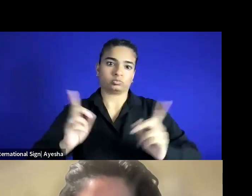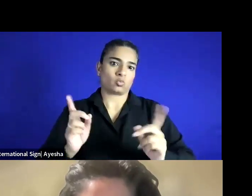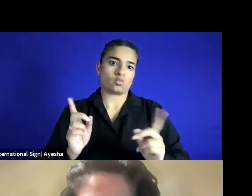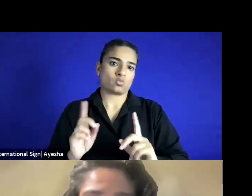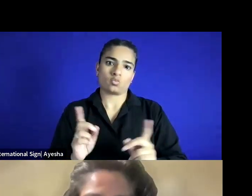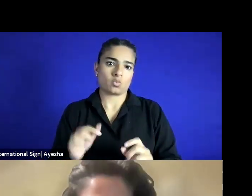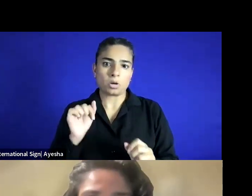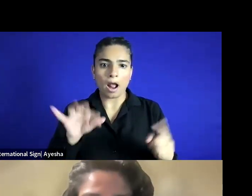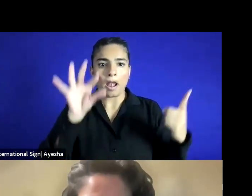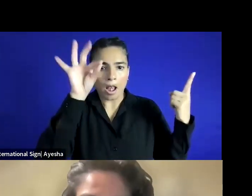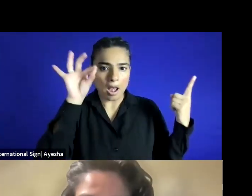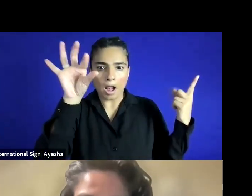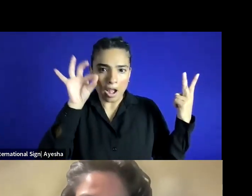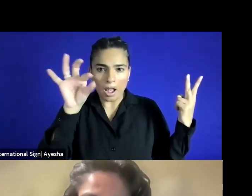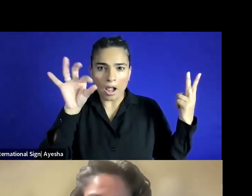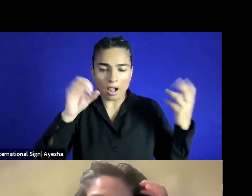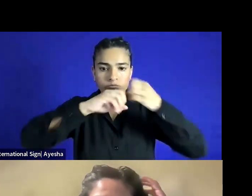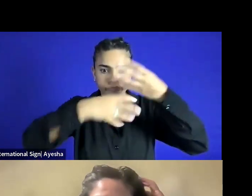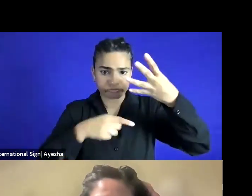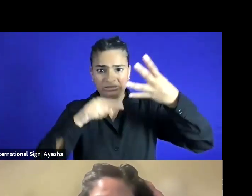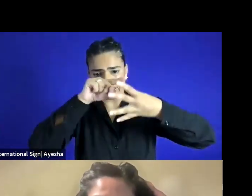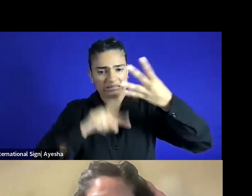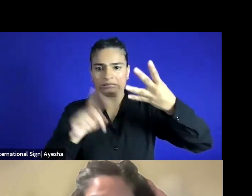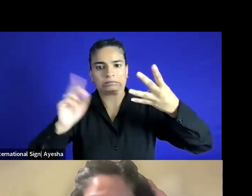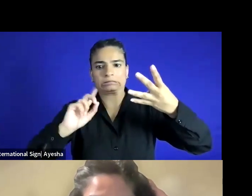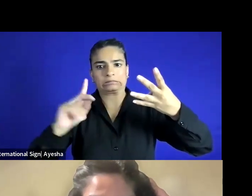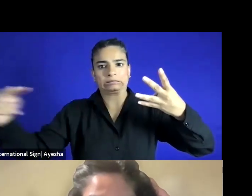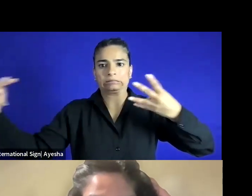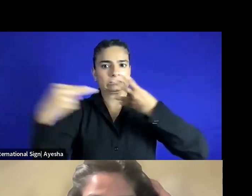So that is one way. Another way is through the avatars.